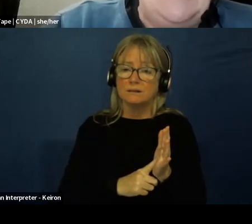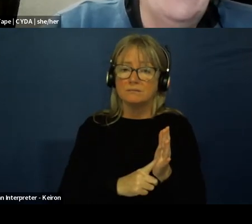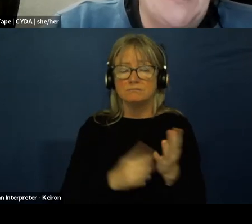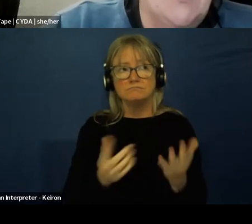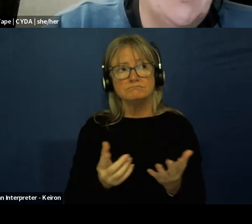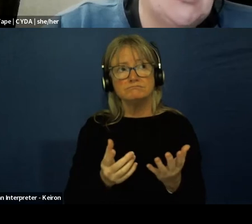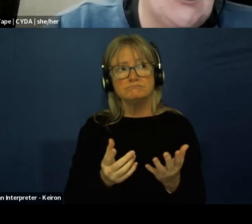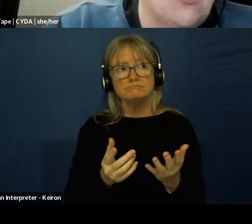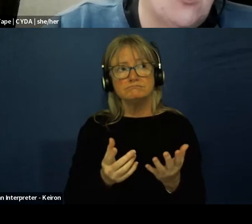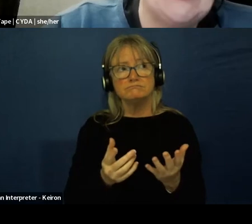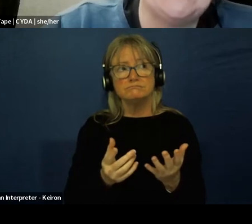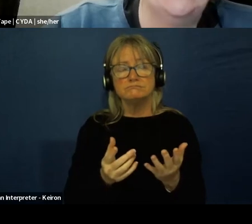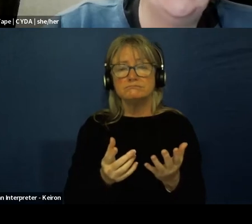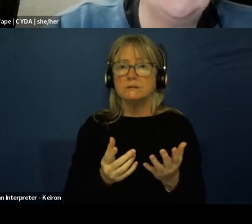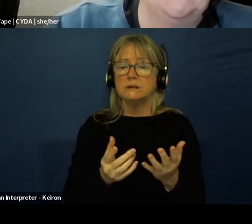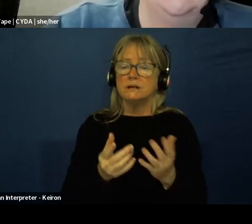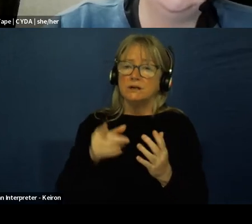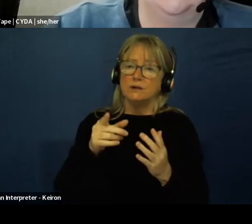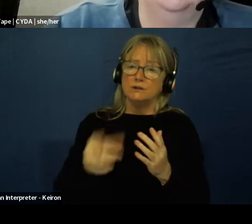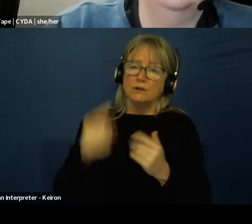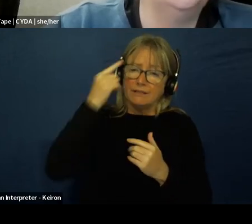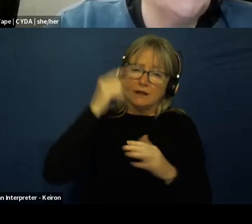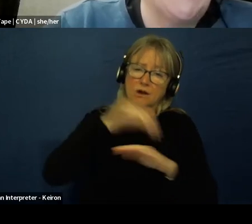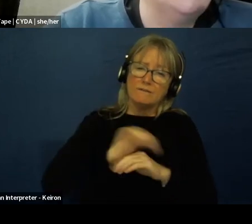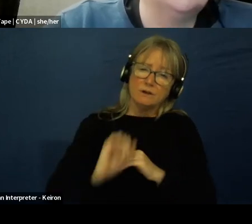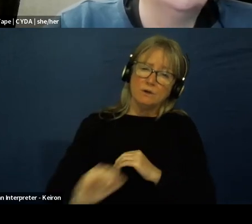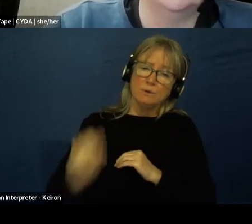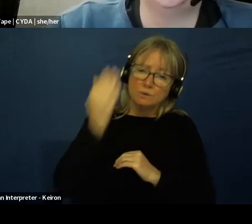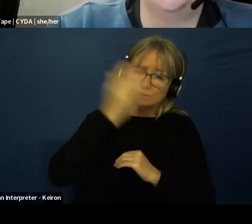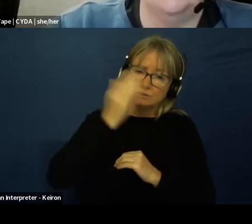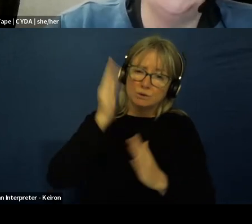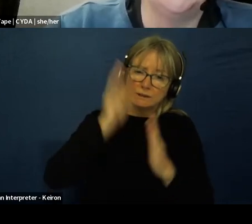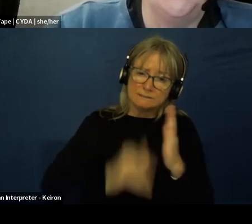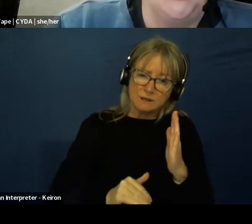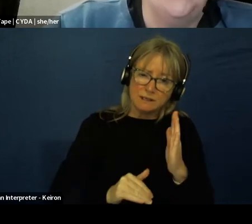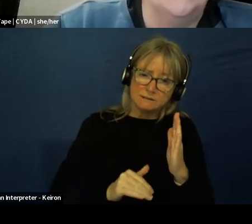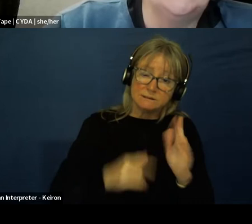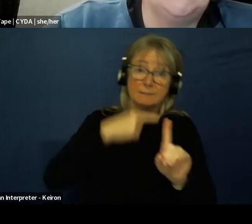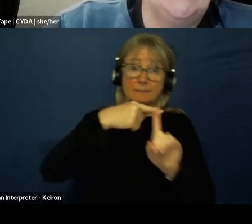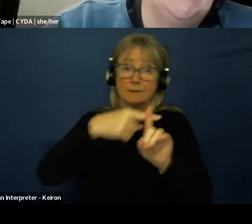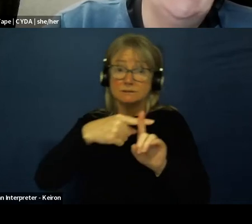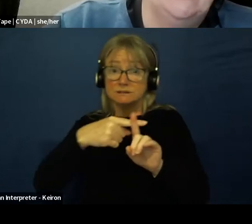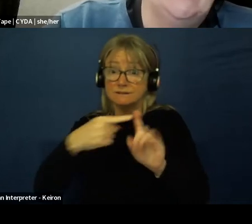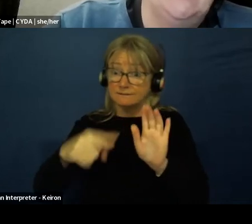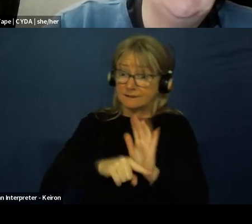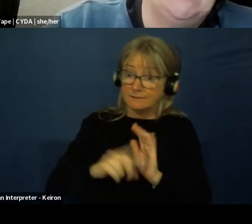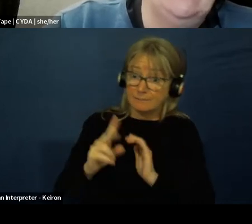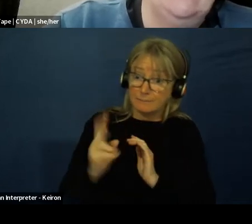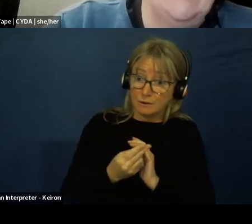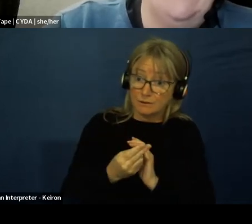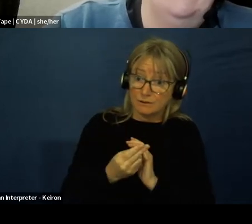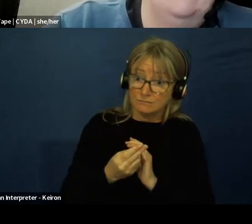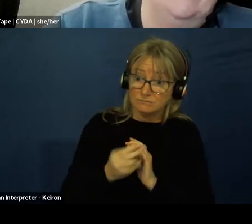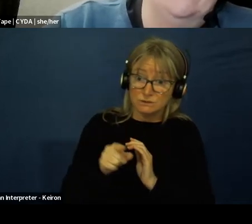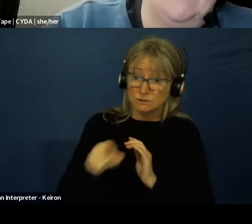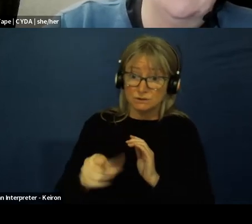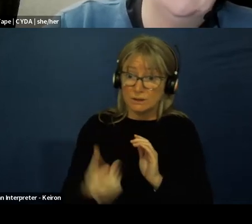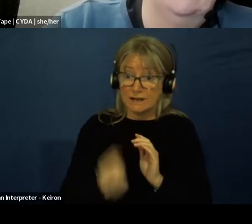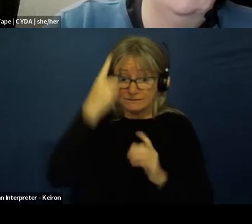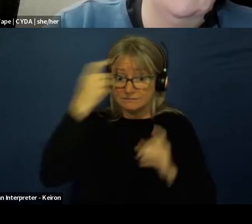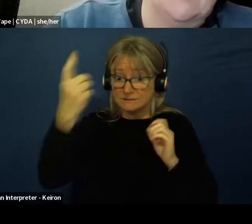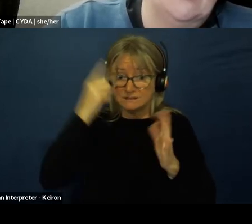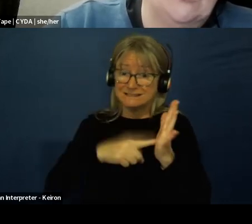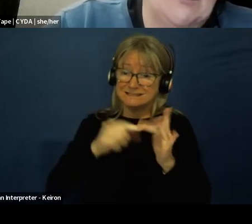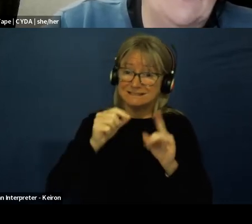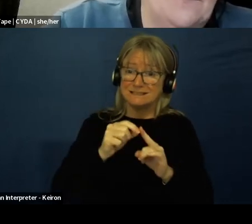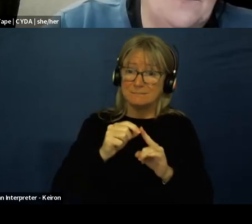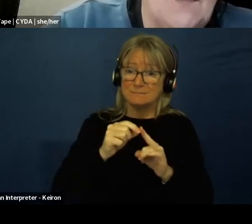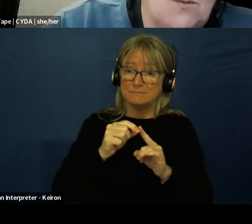I suppose thinking back to your school experience Well, good and not so great, what suggestions or tips do you have for the families have young children.